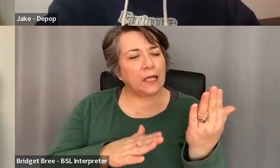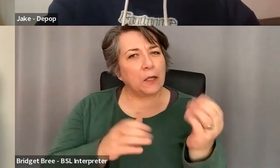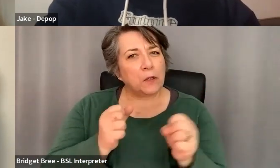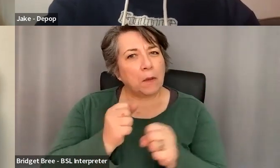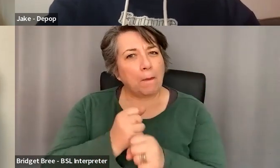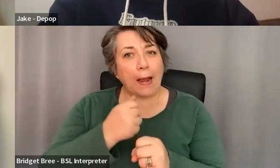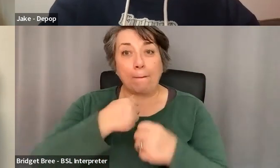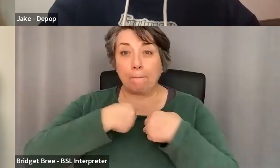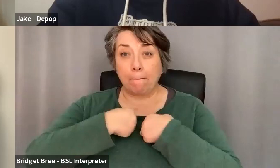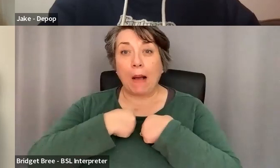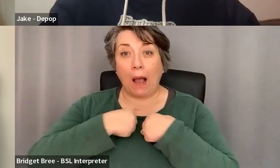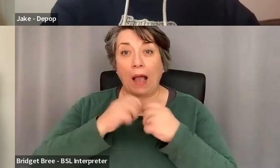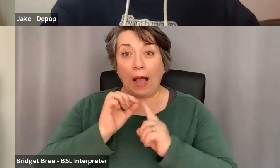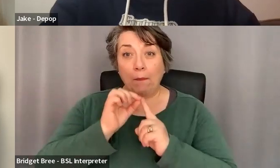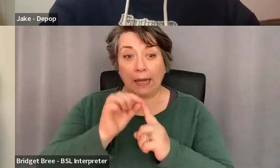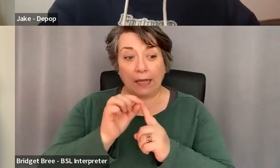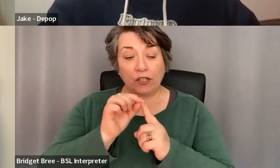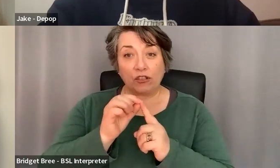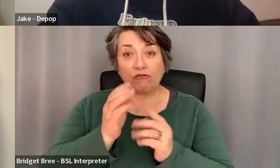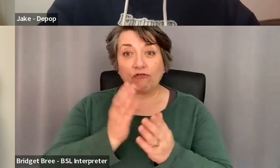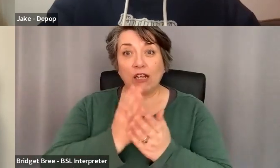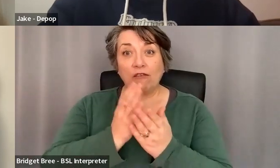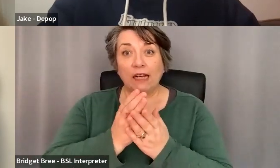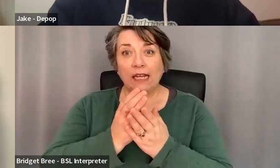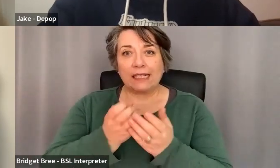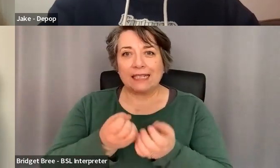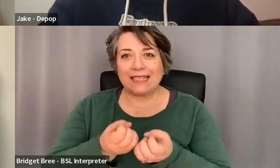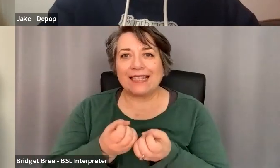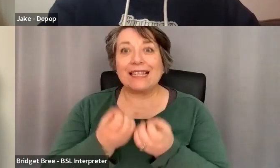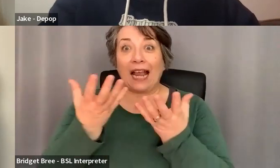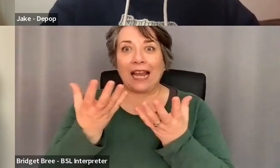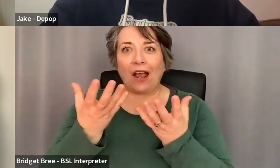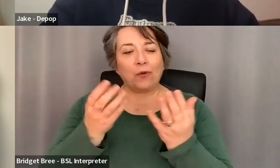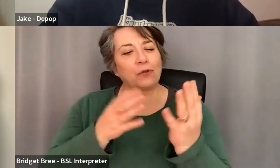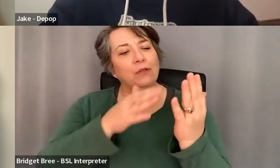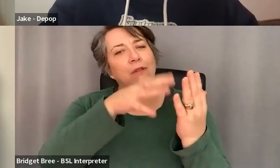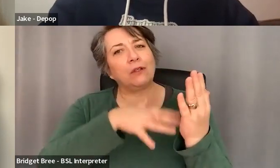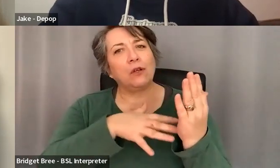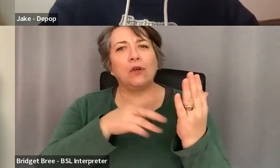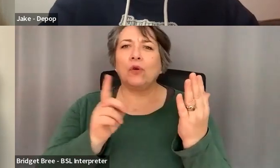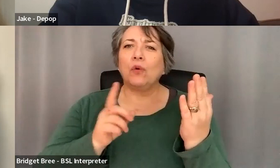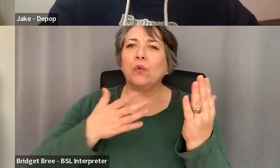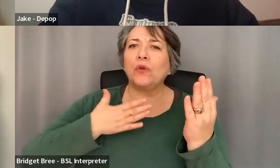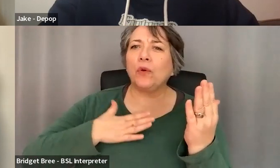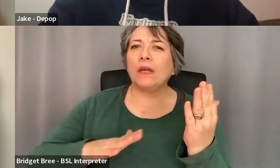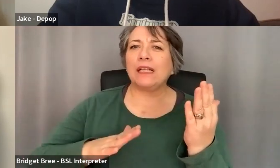What do I? What do I need to do to make sure that you know with, all, with all the you know, the bits about taking the bias out? You know.